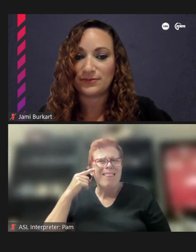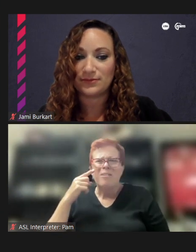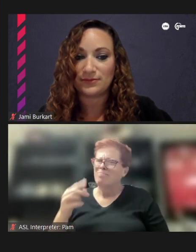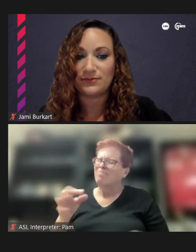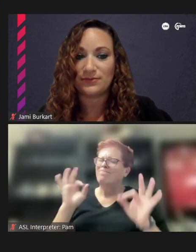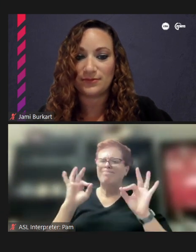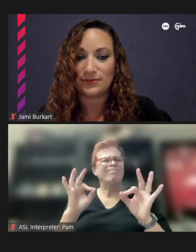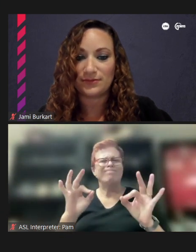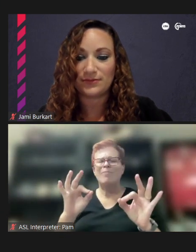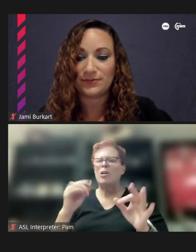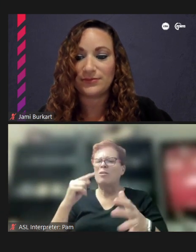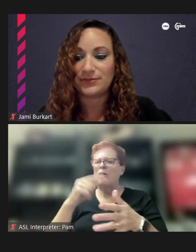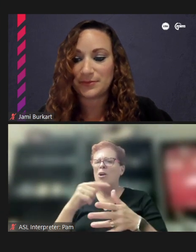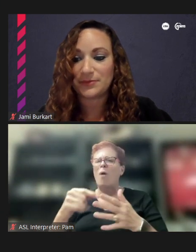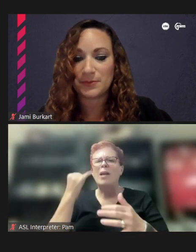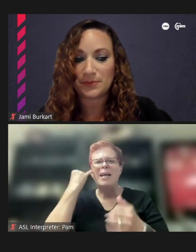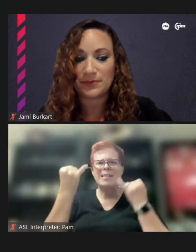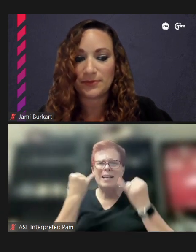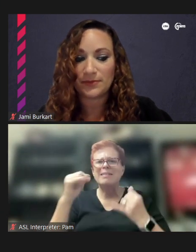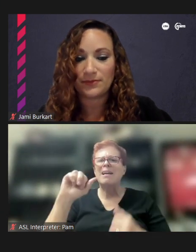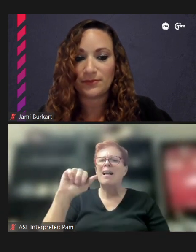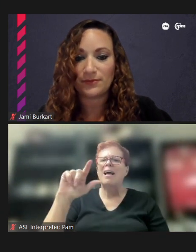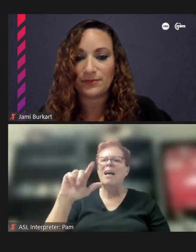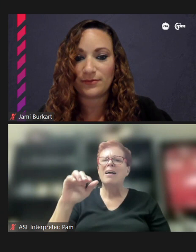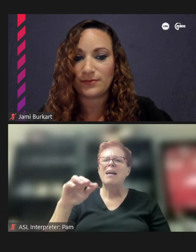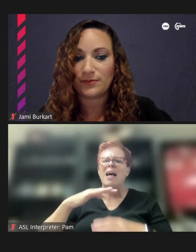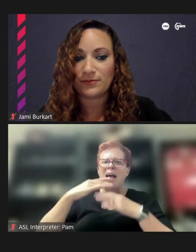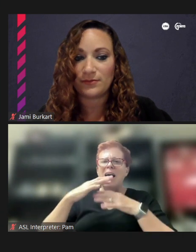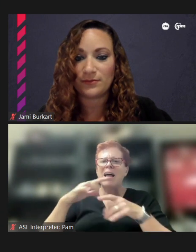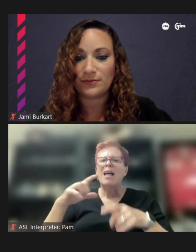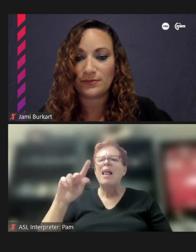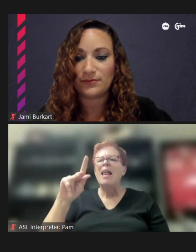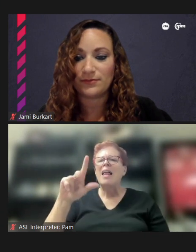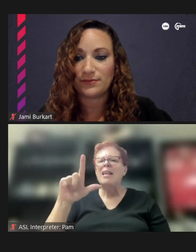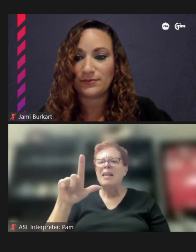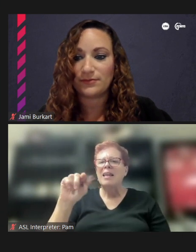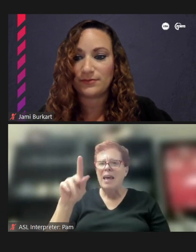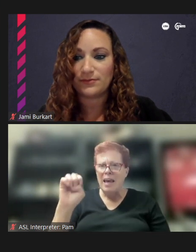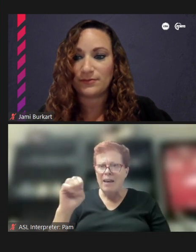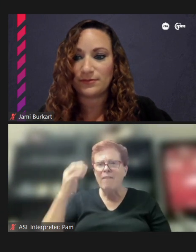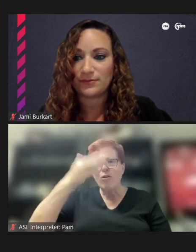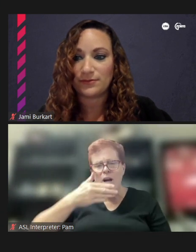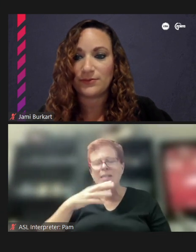lakefront a bit, and I think the diversity that comes with this neighborhood when you think about